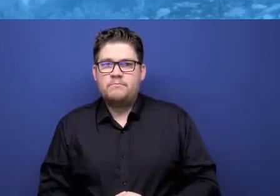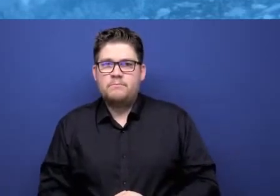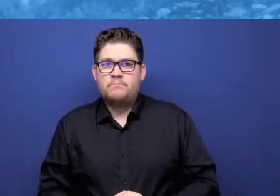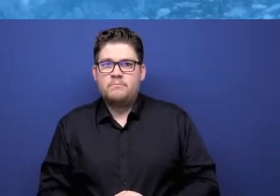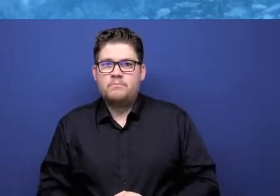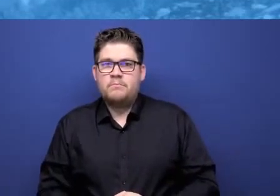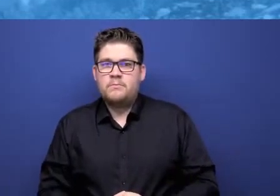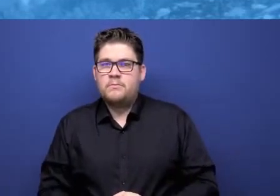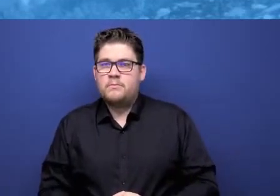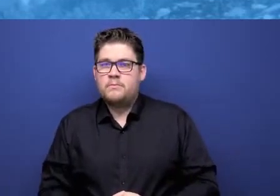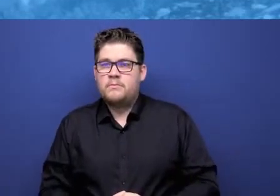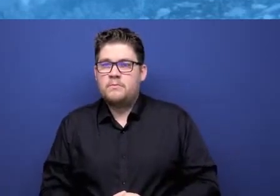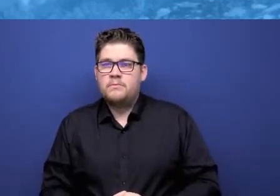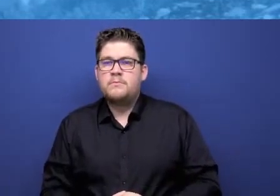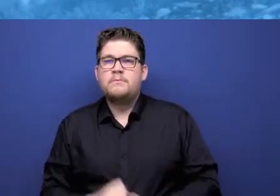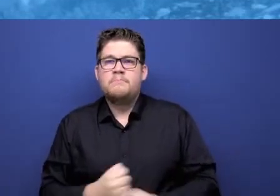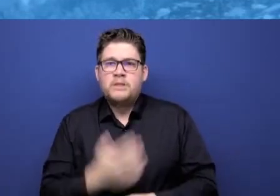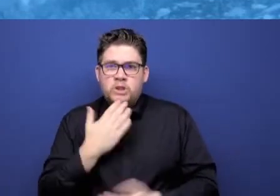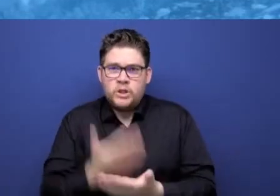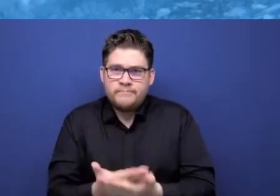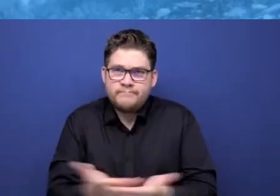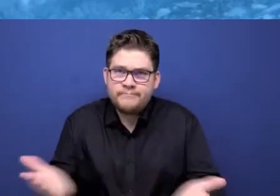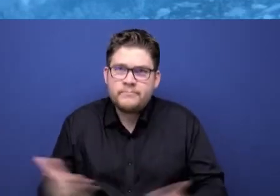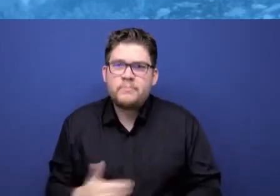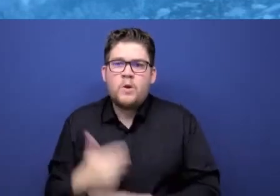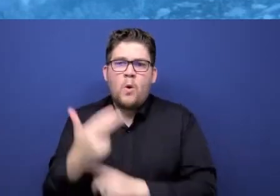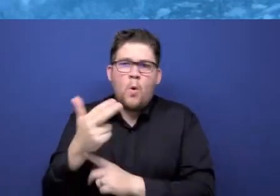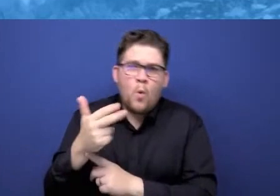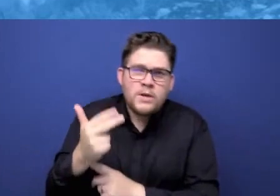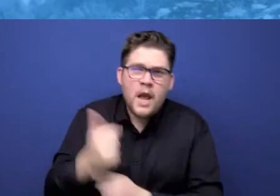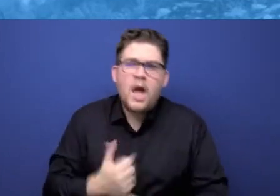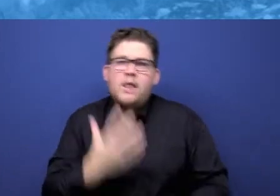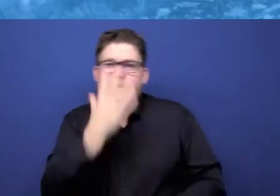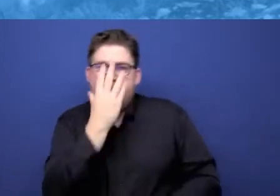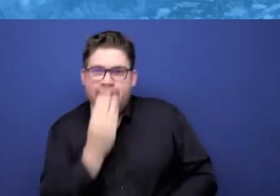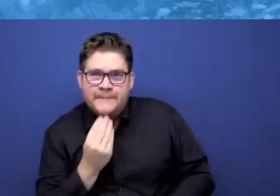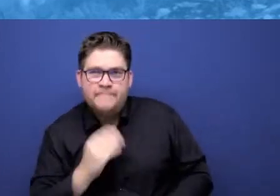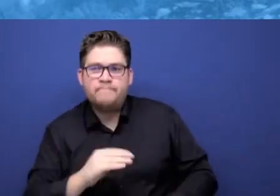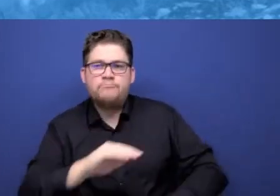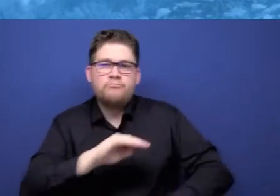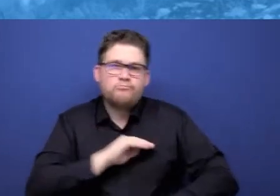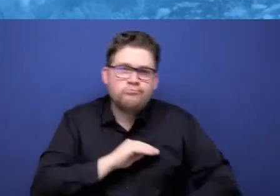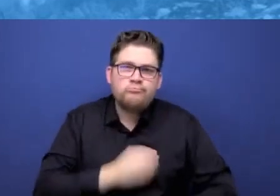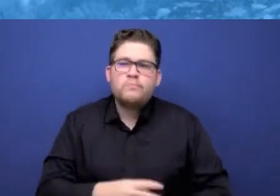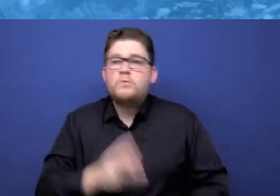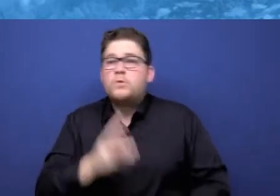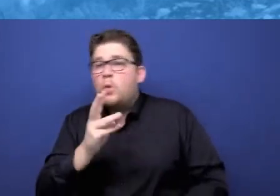possible during their deployment, with US drinking lots of few fluids and eating